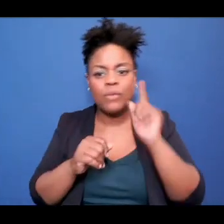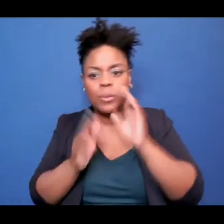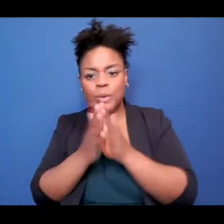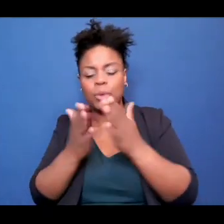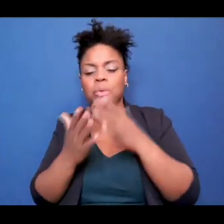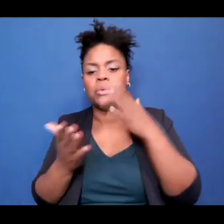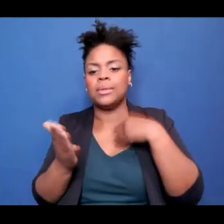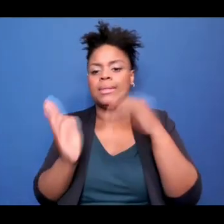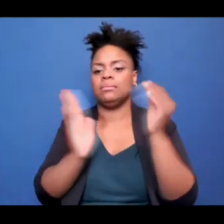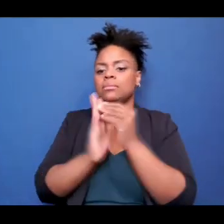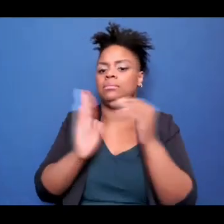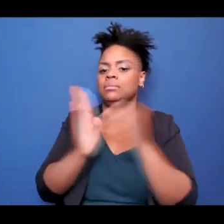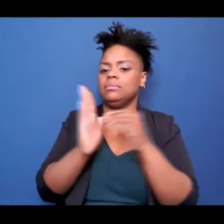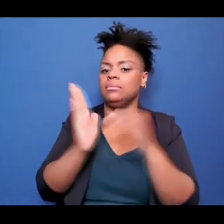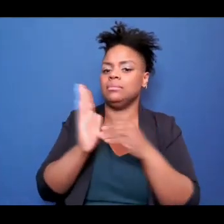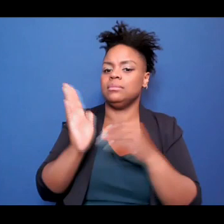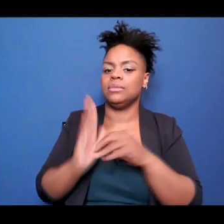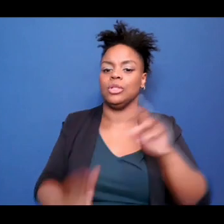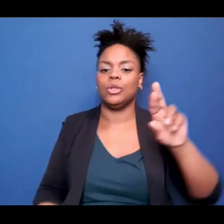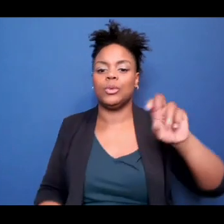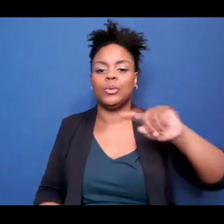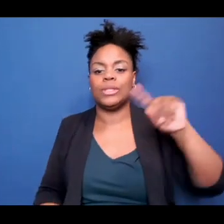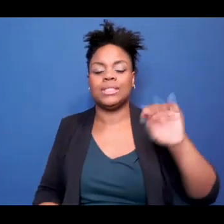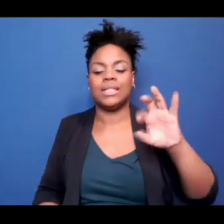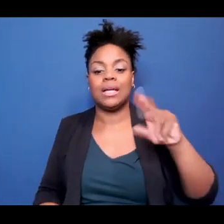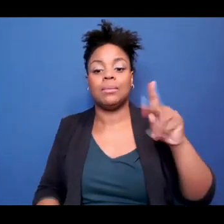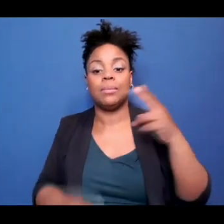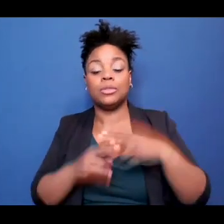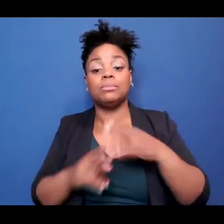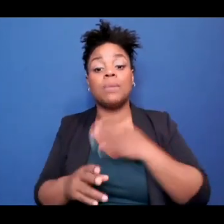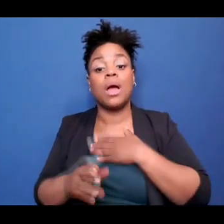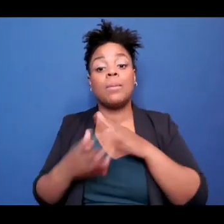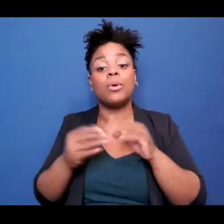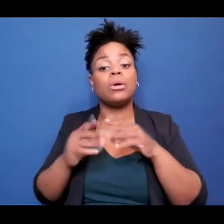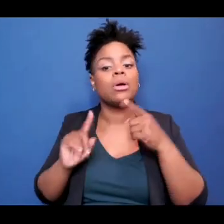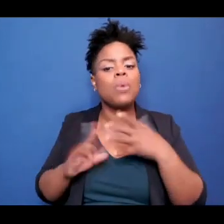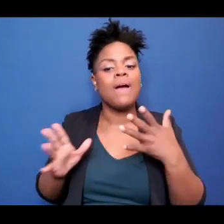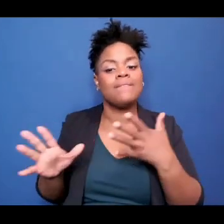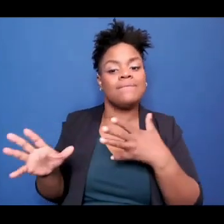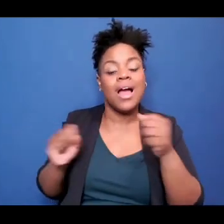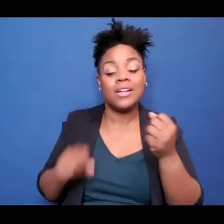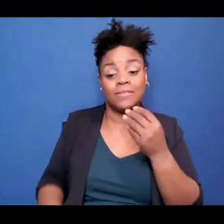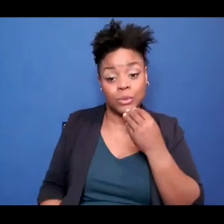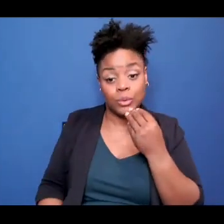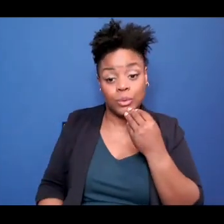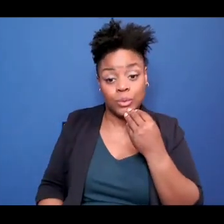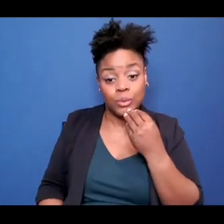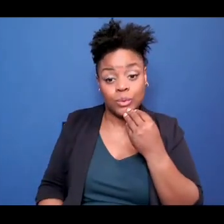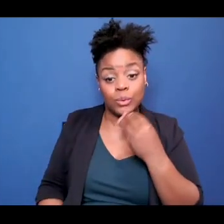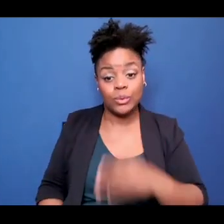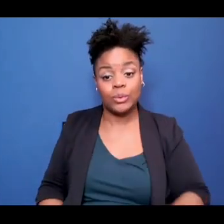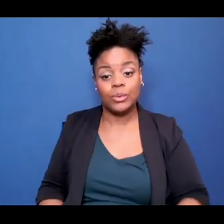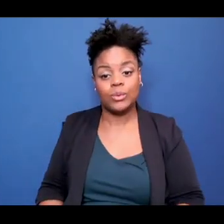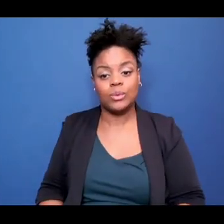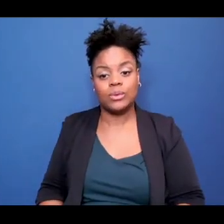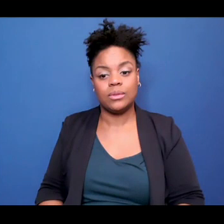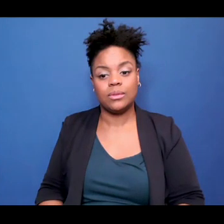ARCHIVAL RESEARCH FOR THE LARGER BOOK PROJECT THAT DR. RESNIK MENTIONED IN THE INTRO, WHICH IS ABOUT FAST FOOD, AND SO GOING